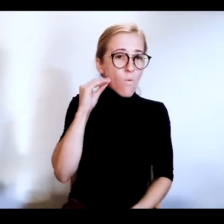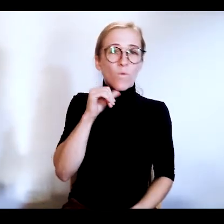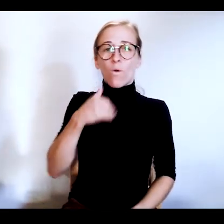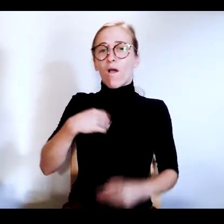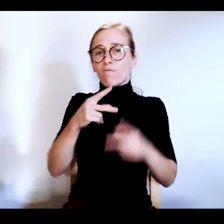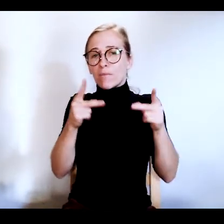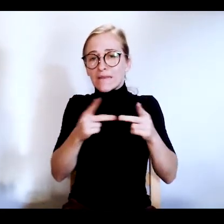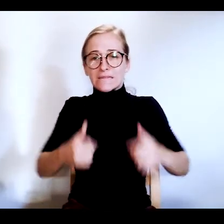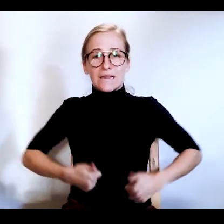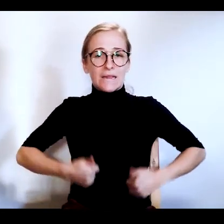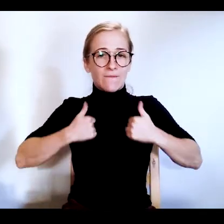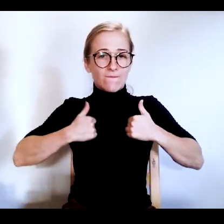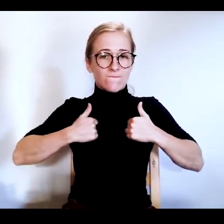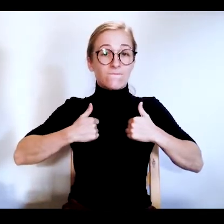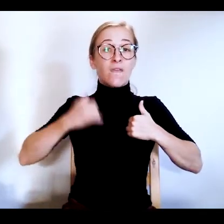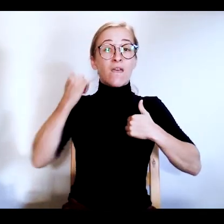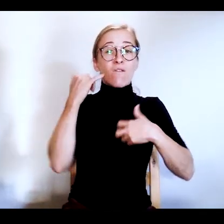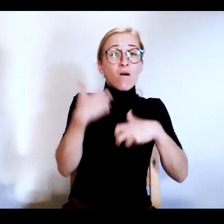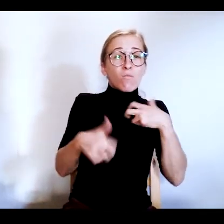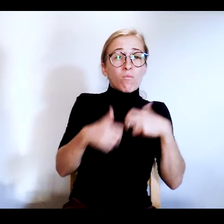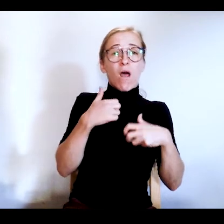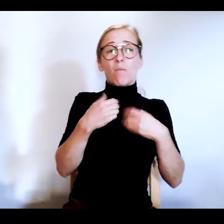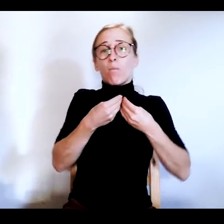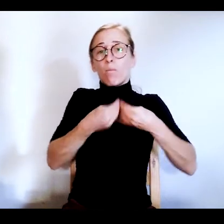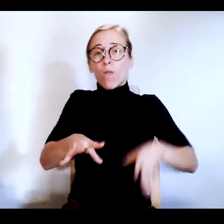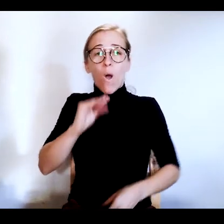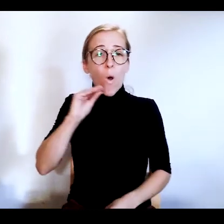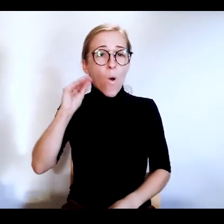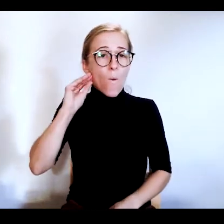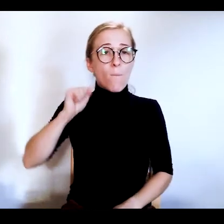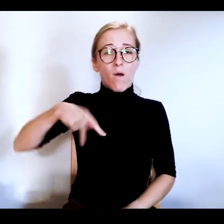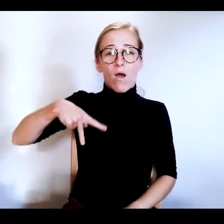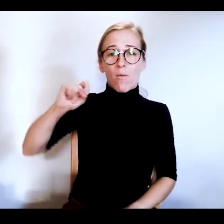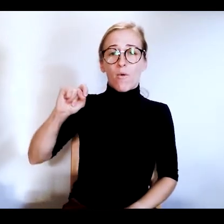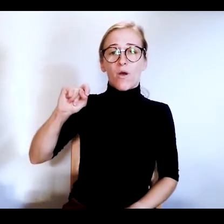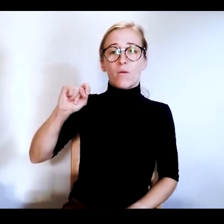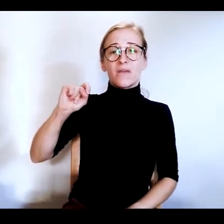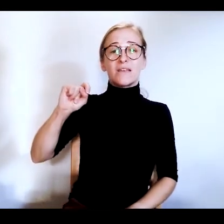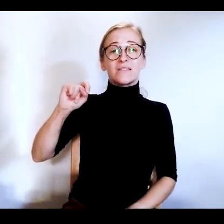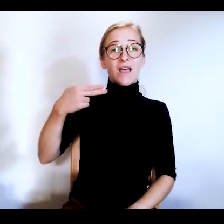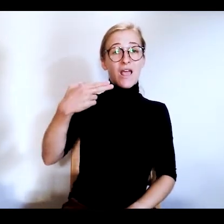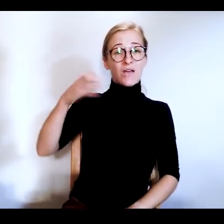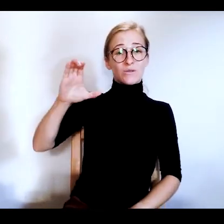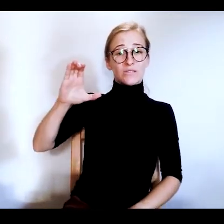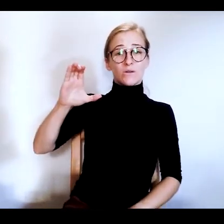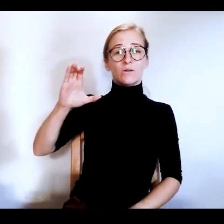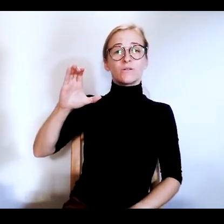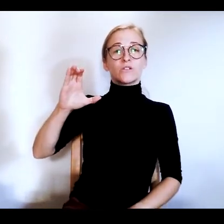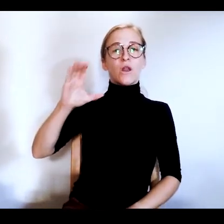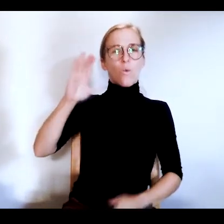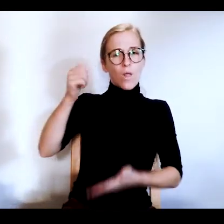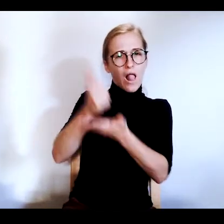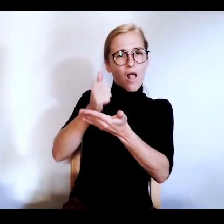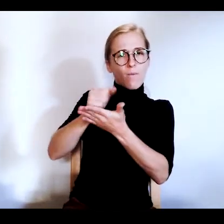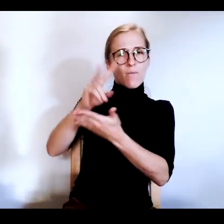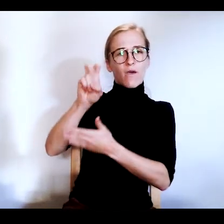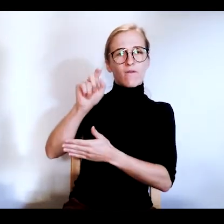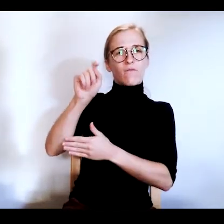Or if there’s a problem where they lost their home or apartment, The Housing Coalition helps veterans get those services.